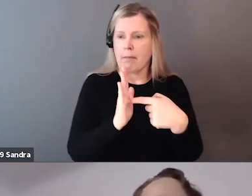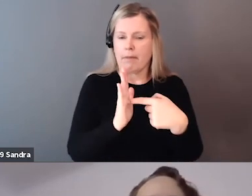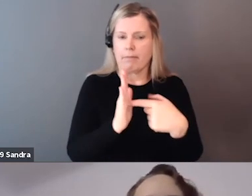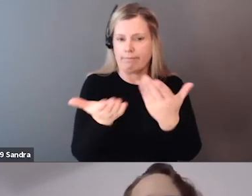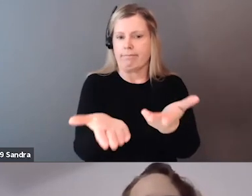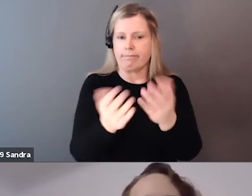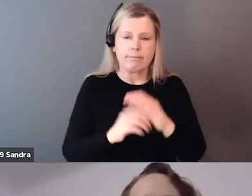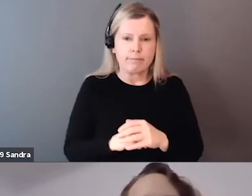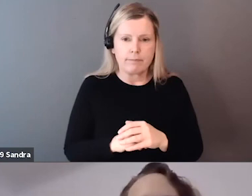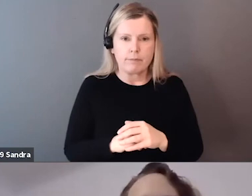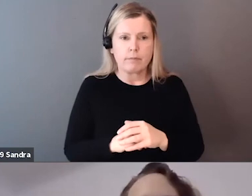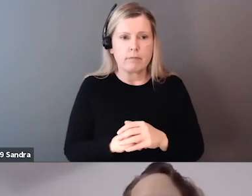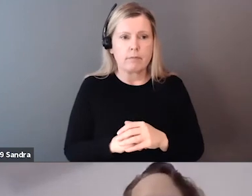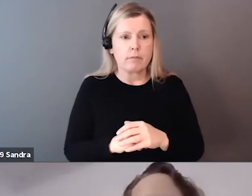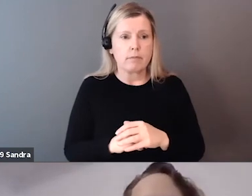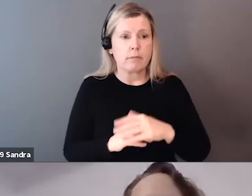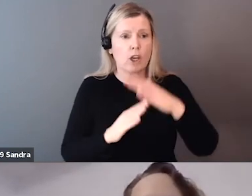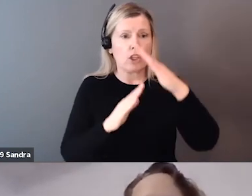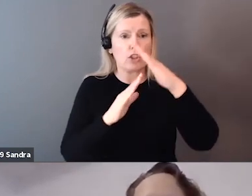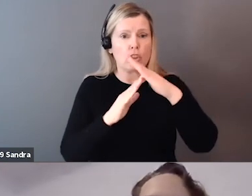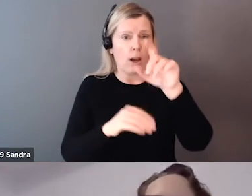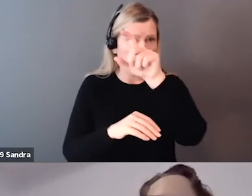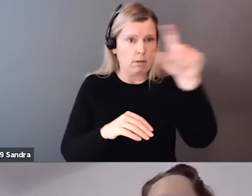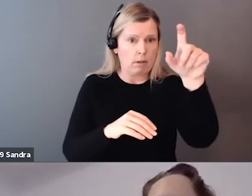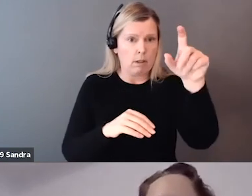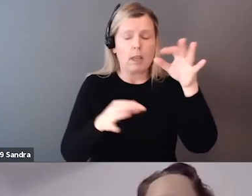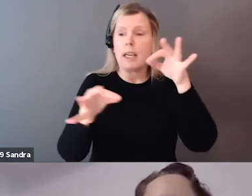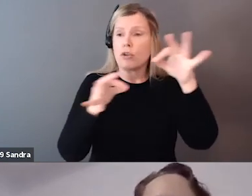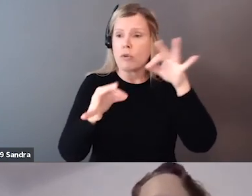So, at the top, we have the description of the roadblock and the explanation of it,